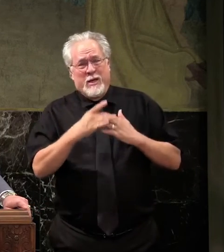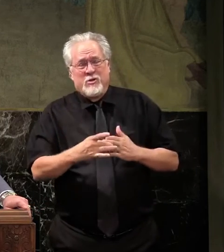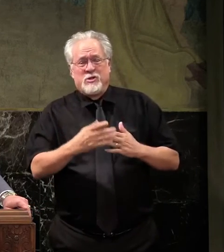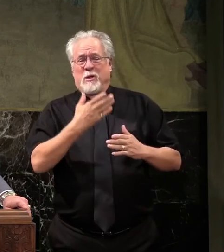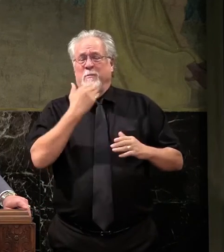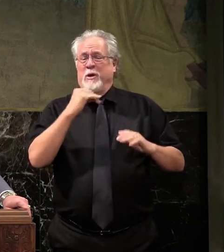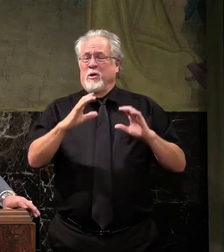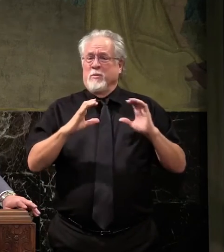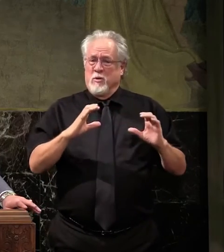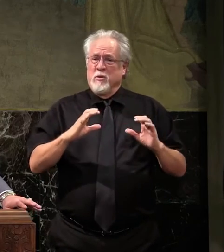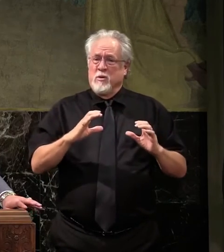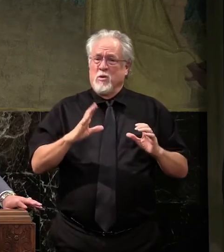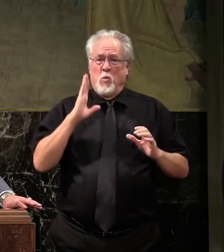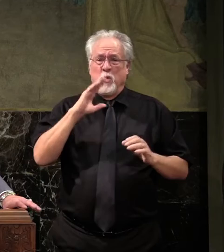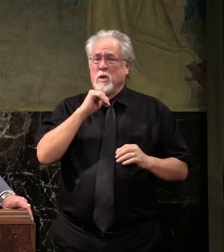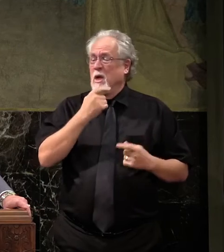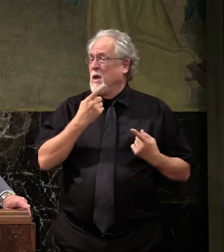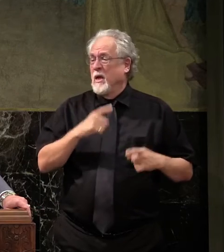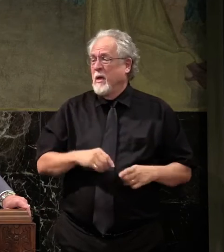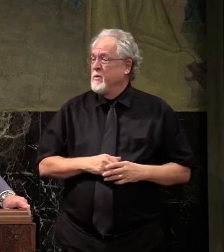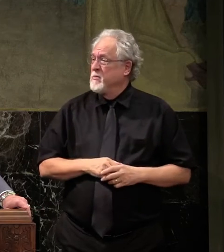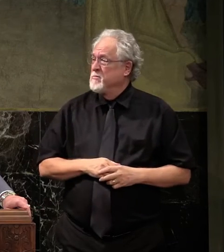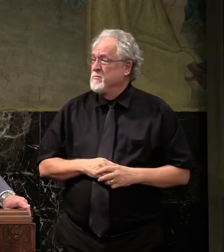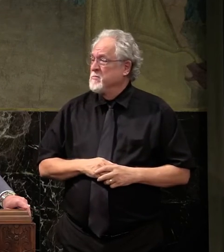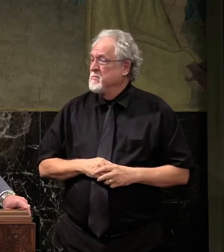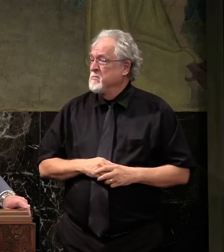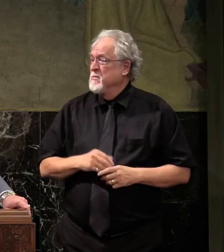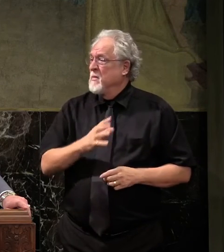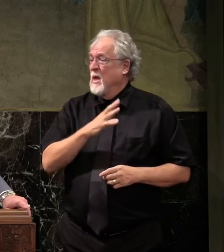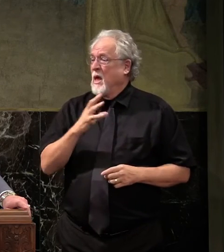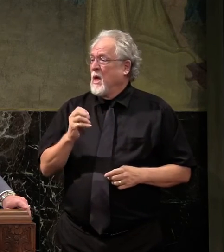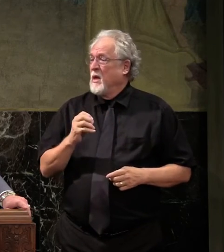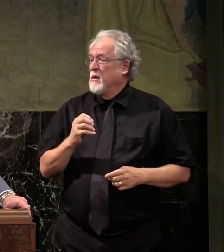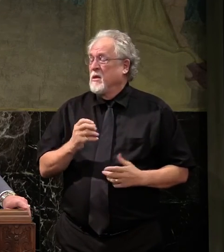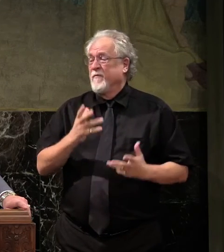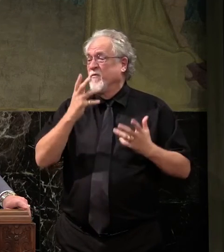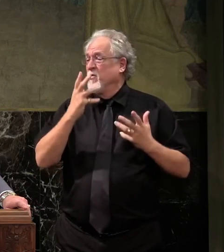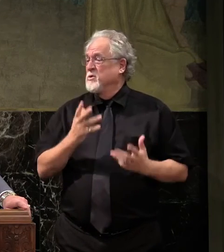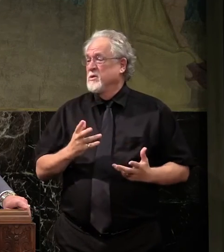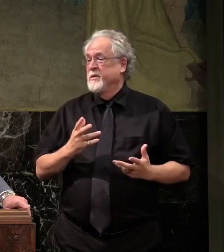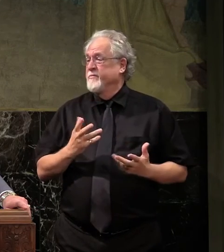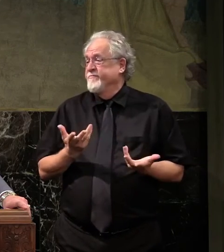It shouldn't happen that way and and unfortunately that does make it harder